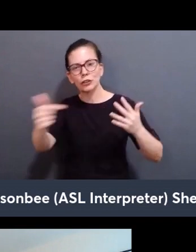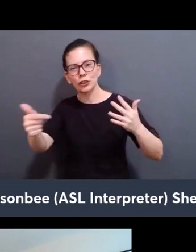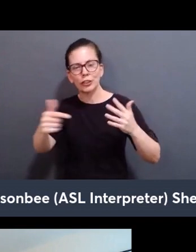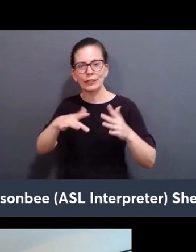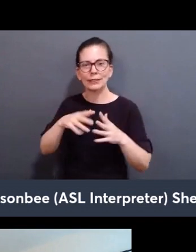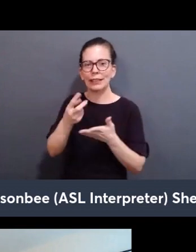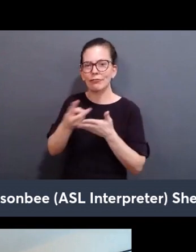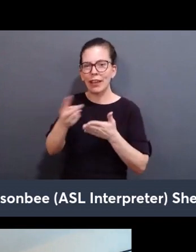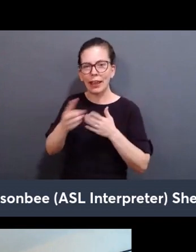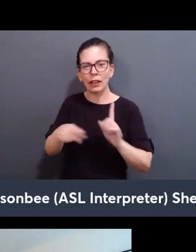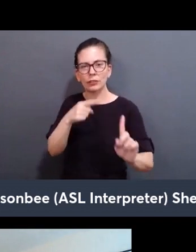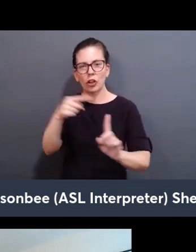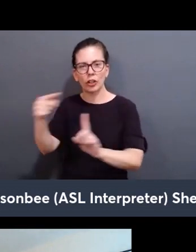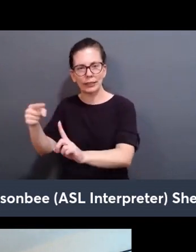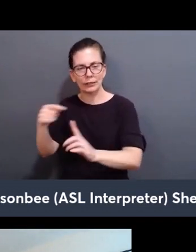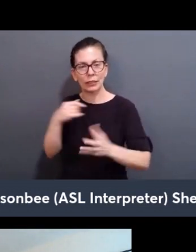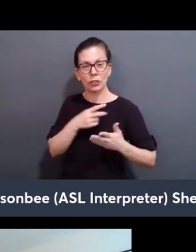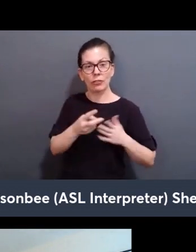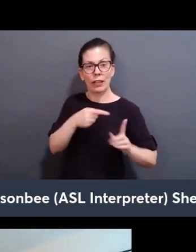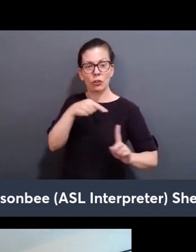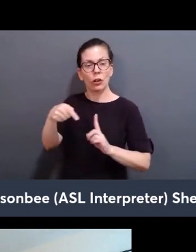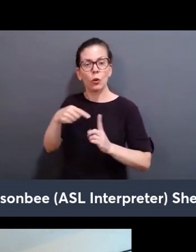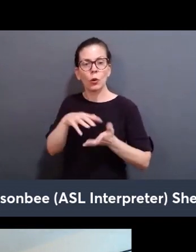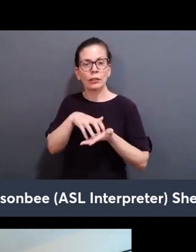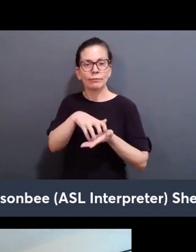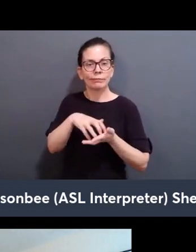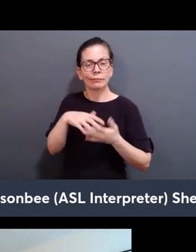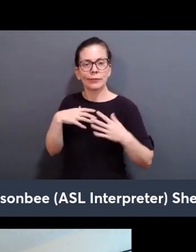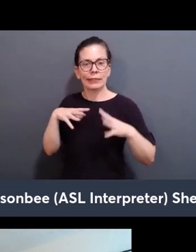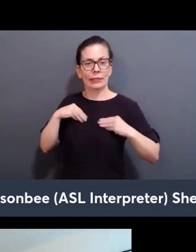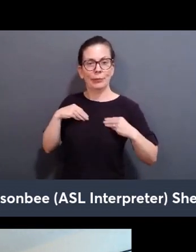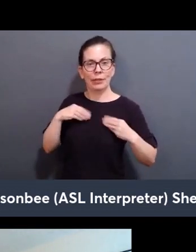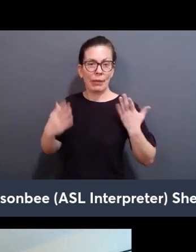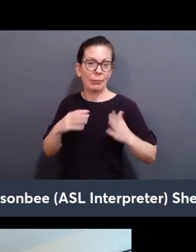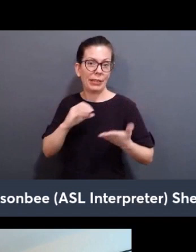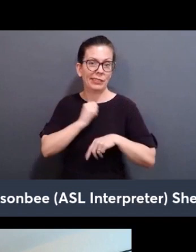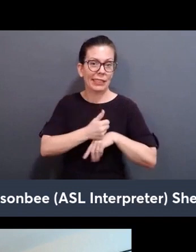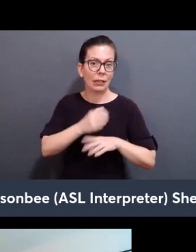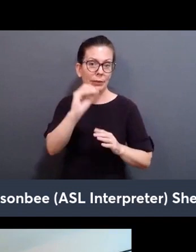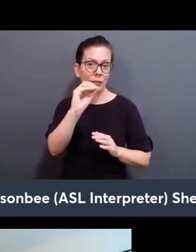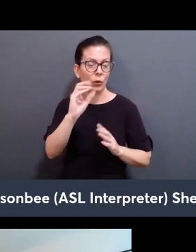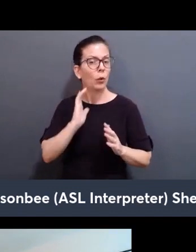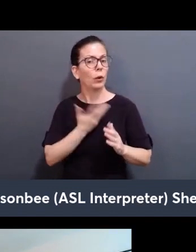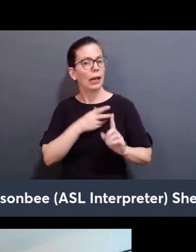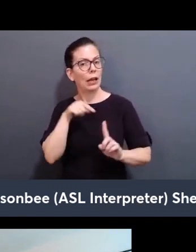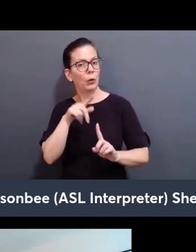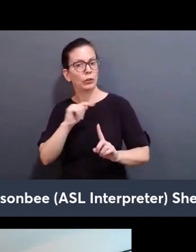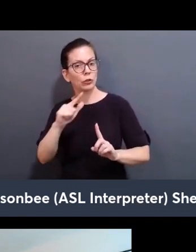And let's say if your failure tolerance is set to zero, our engine will definitely go on deploying the infrastructure